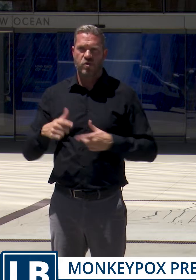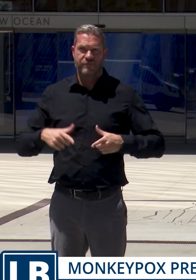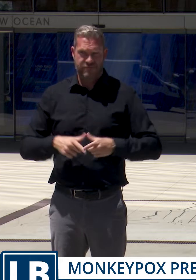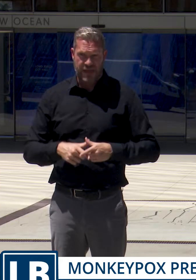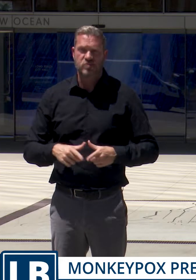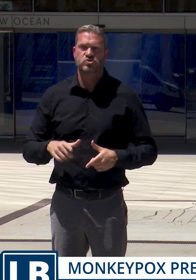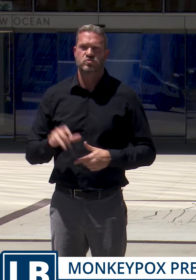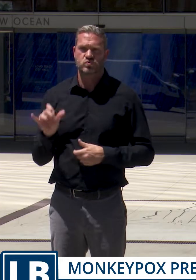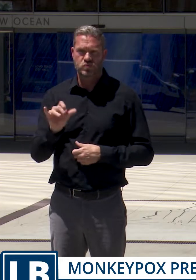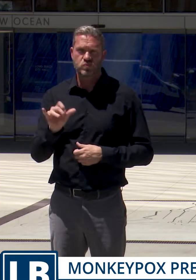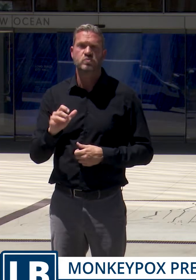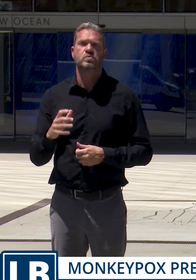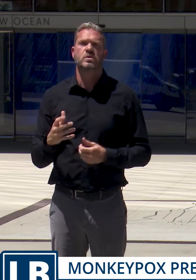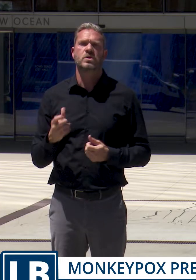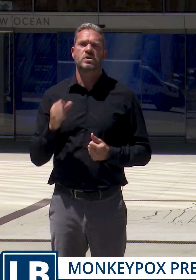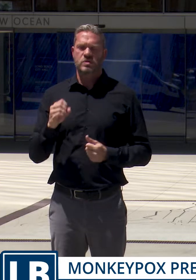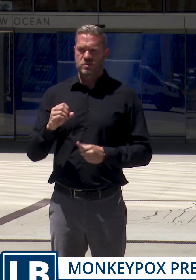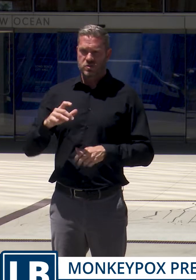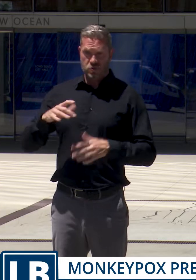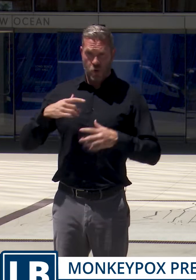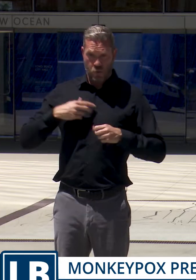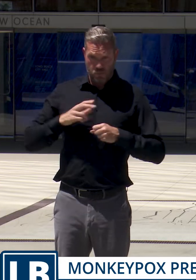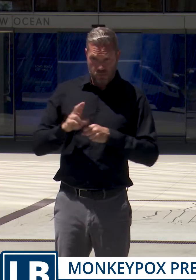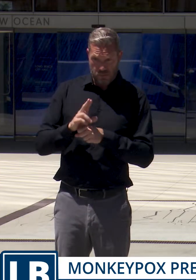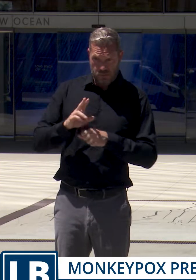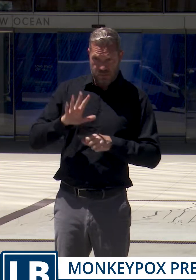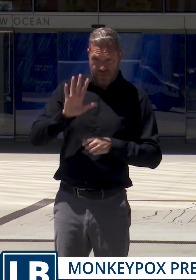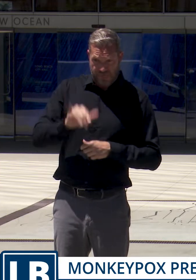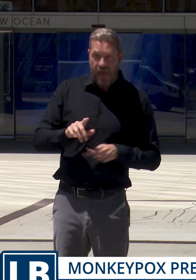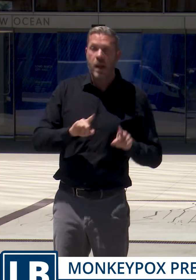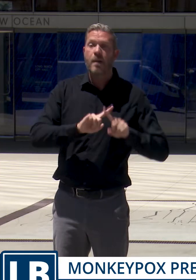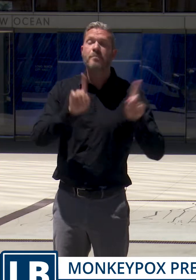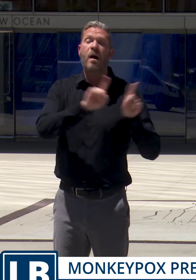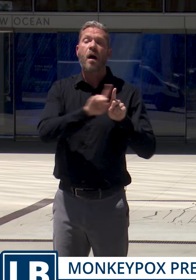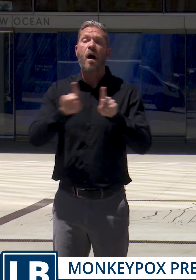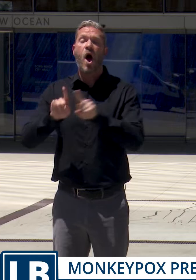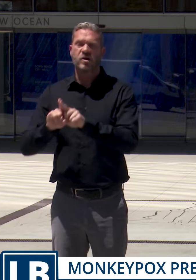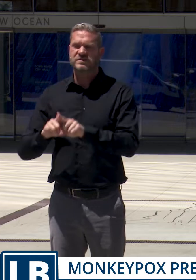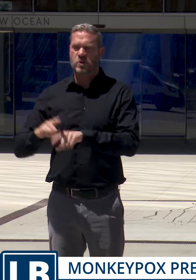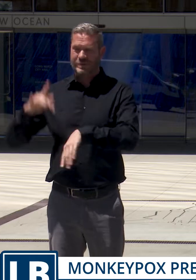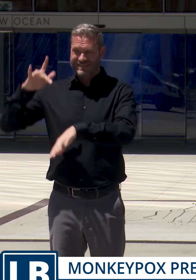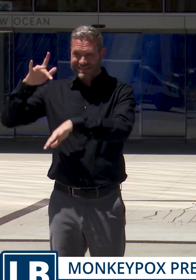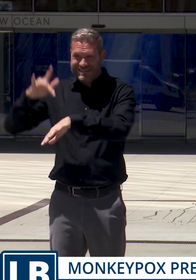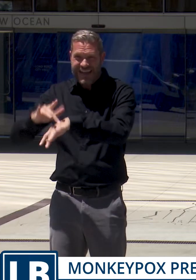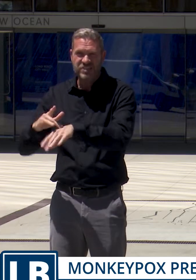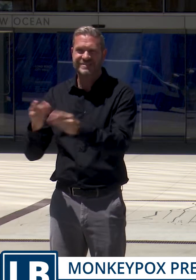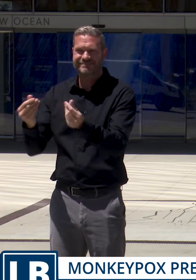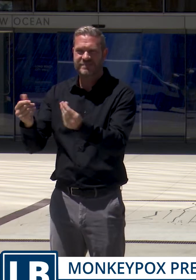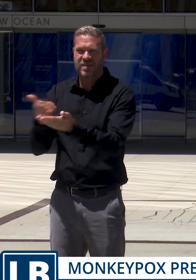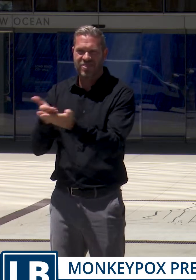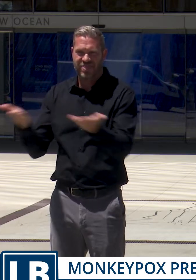objects that were used by a person with monkey pox such as bedding towels fetish gear and sex toys